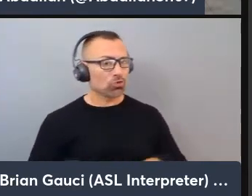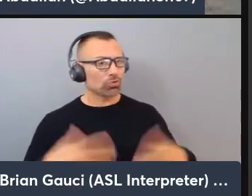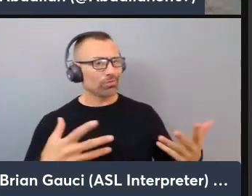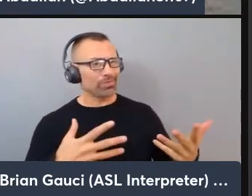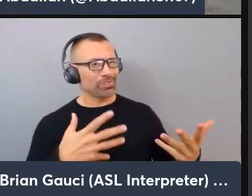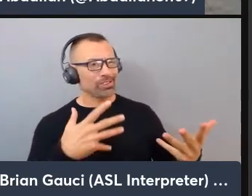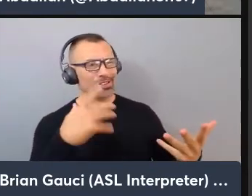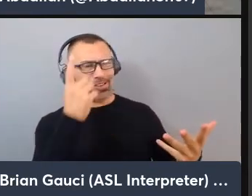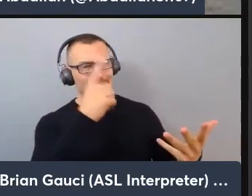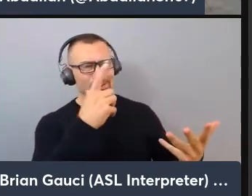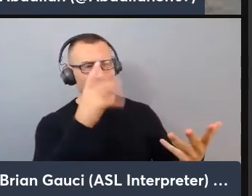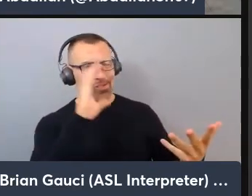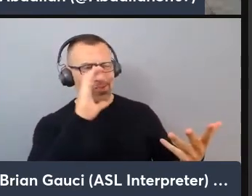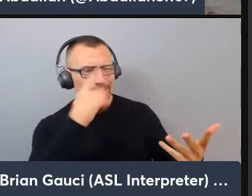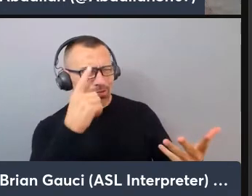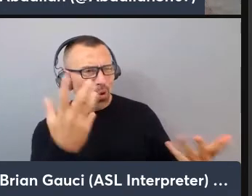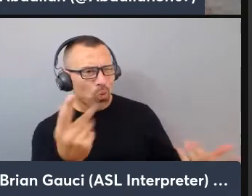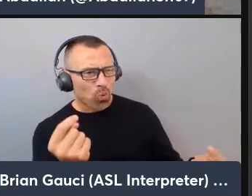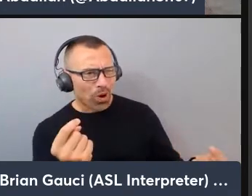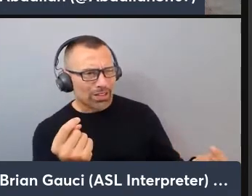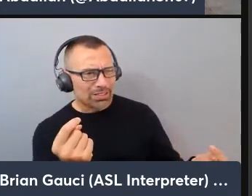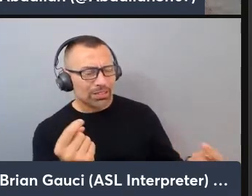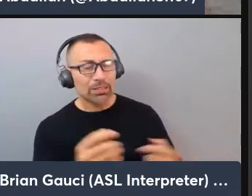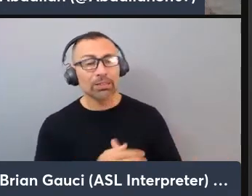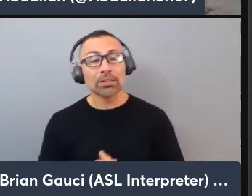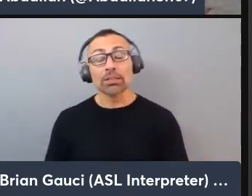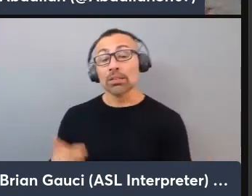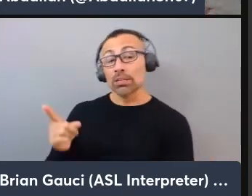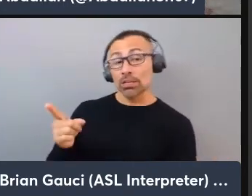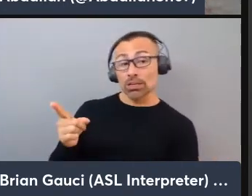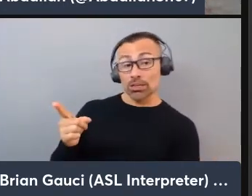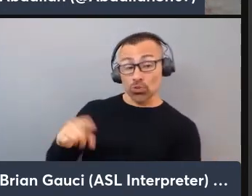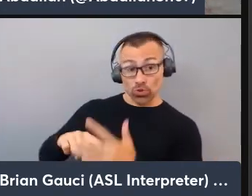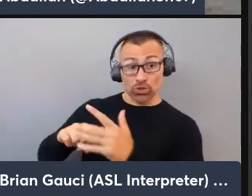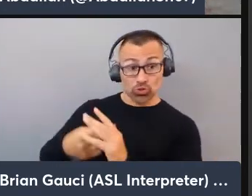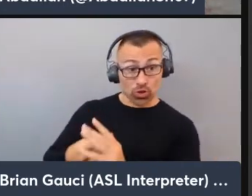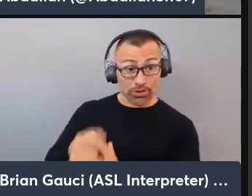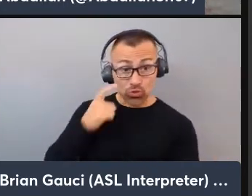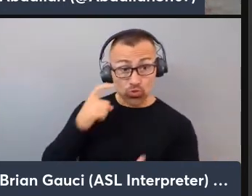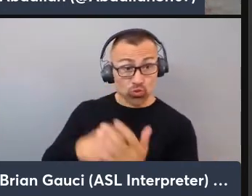So what you're going to see when it starts is that it's going to take us to a page